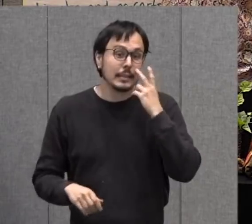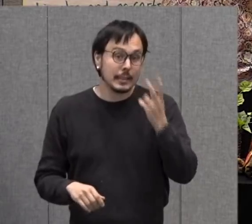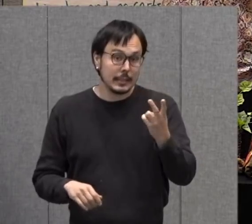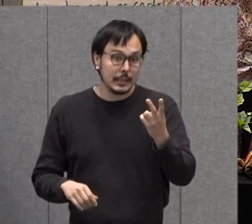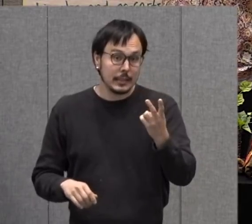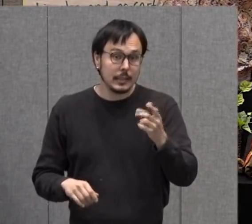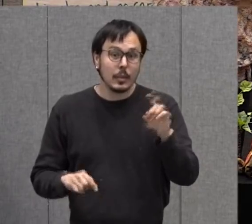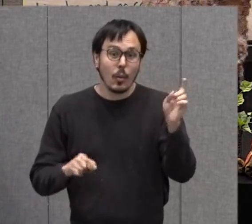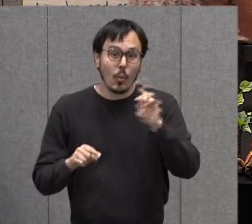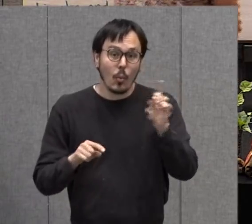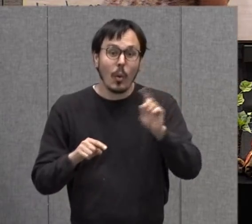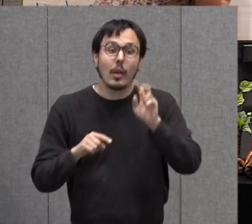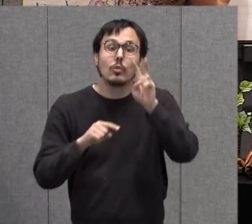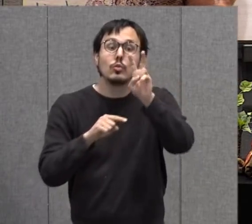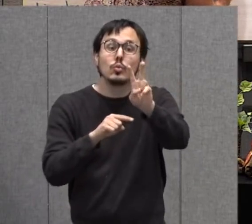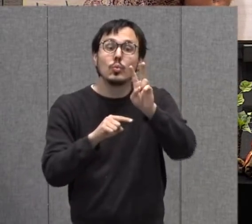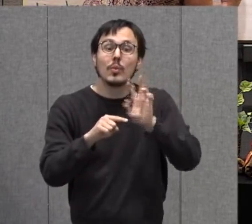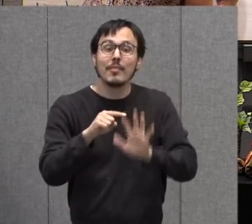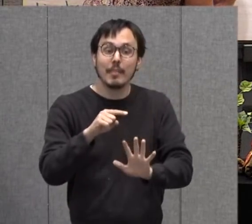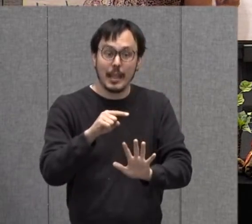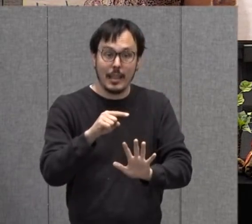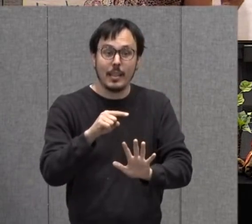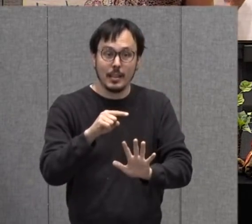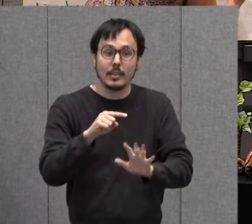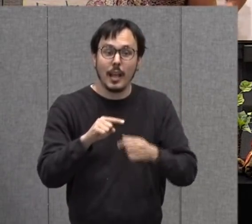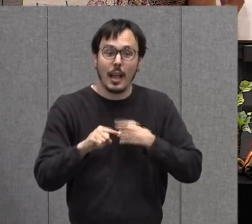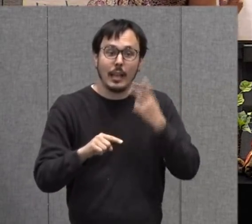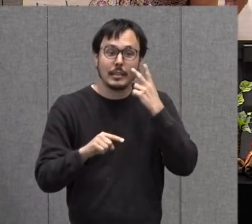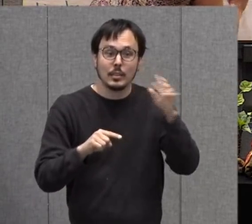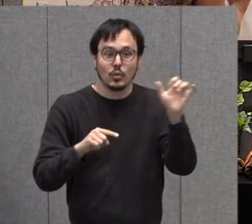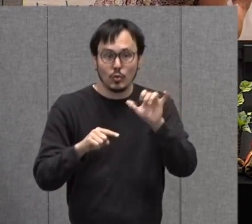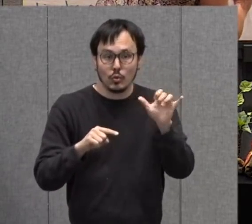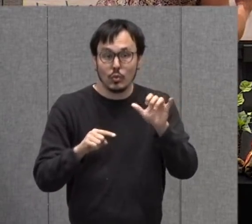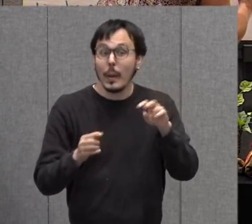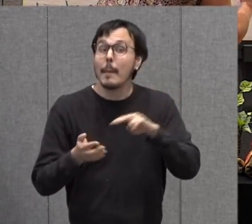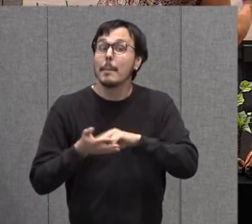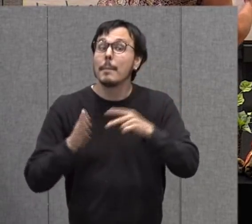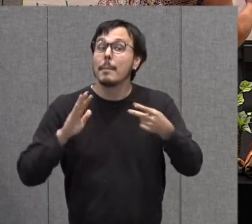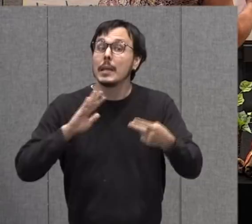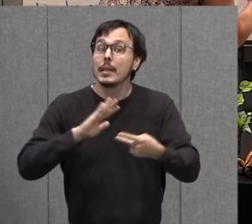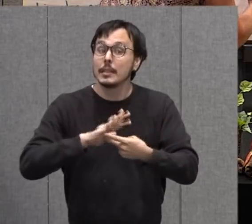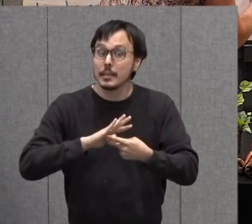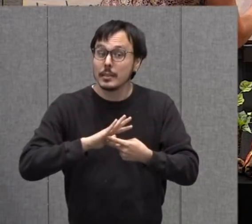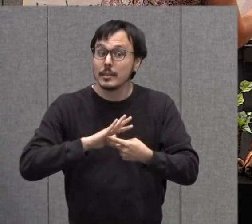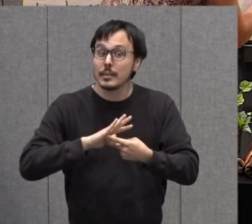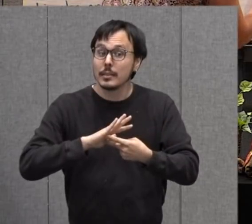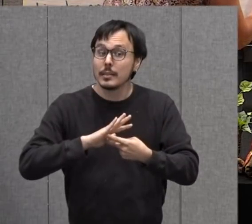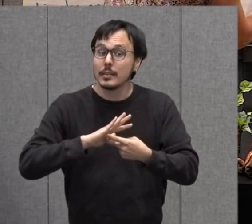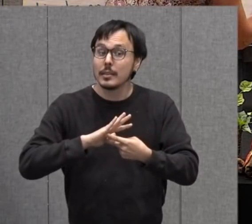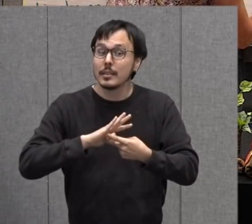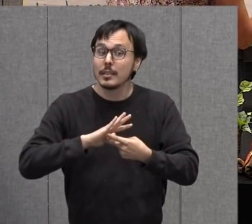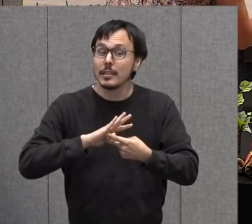the two fifth was. Meaning I counted,